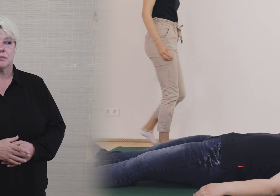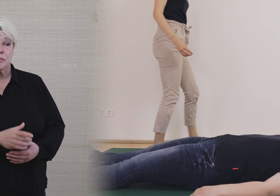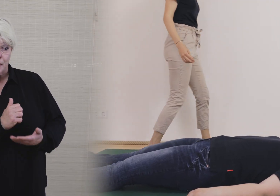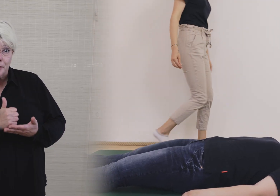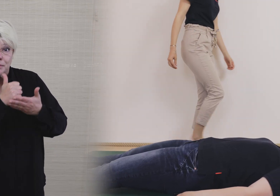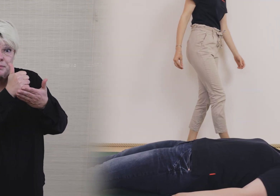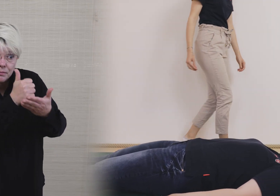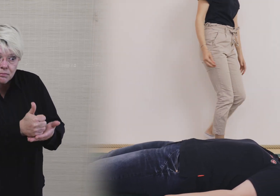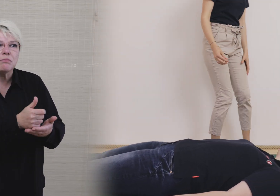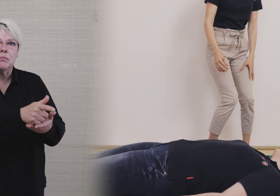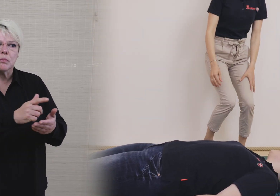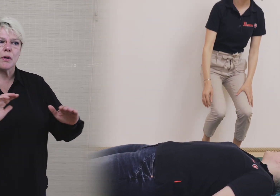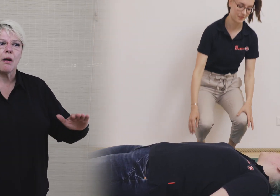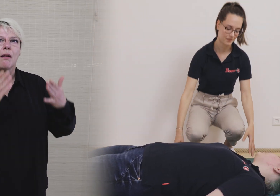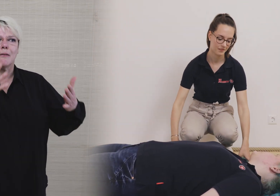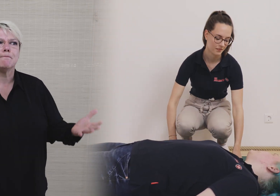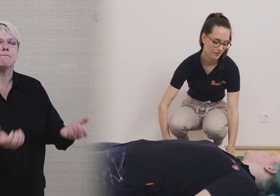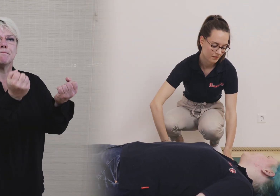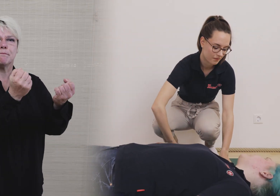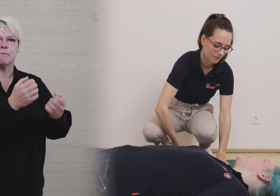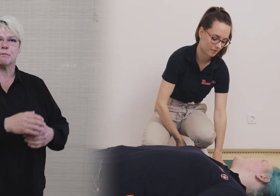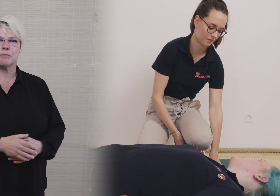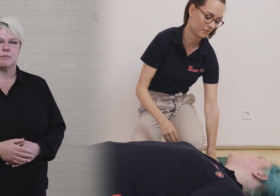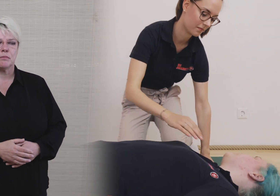This can save lives.